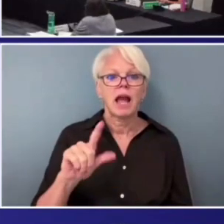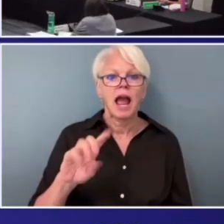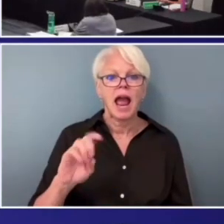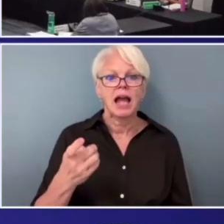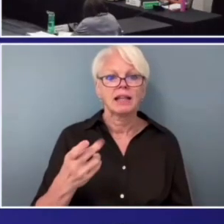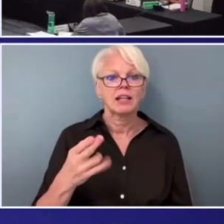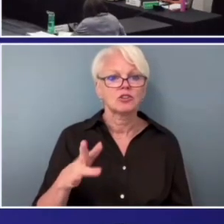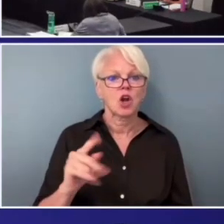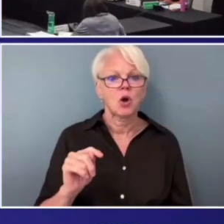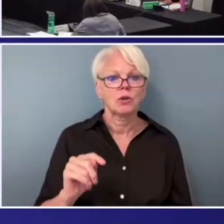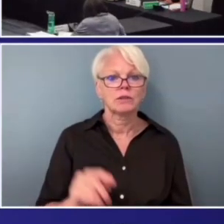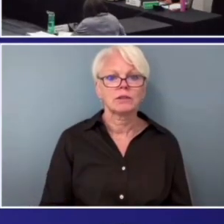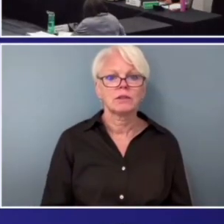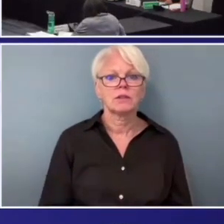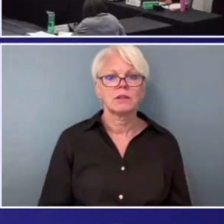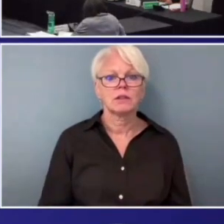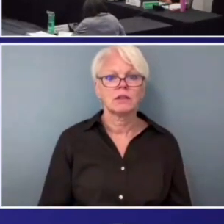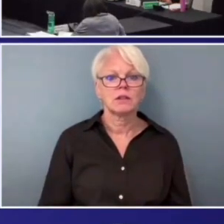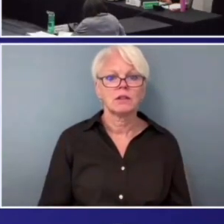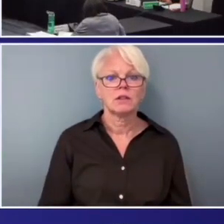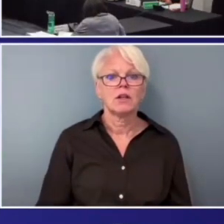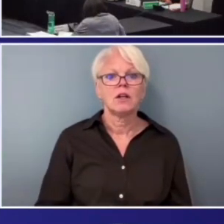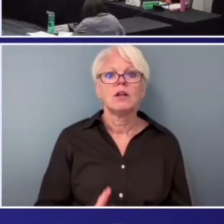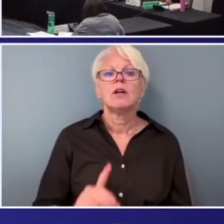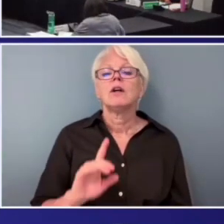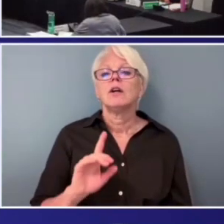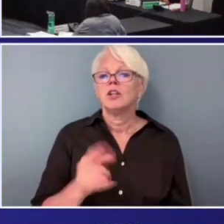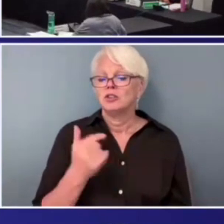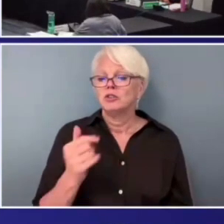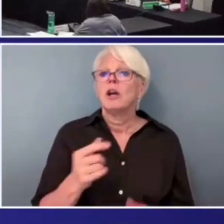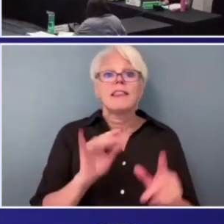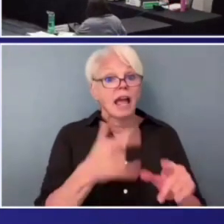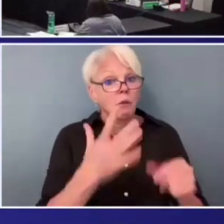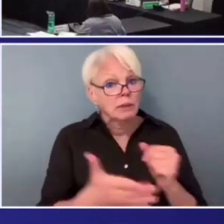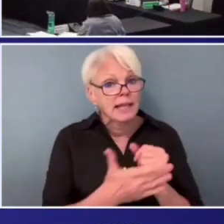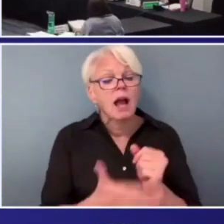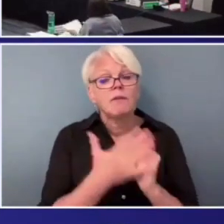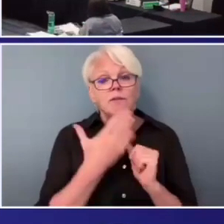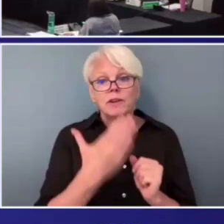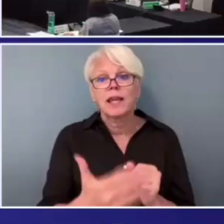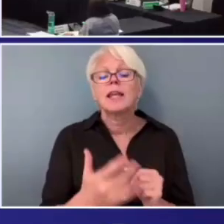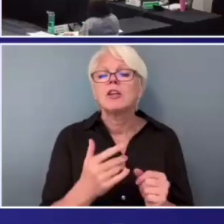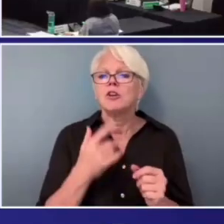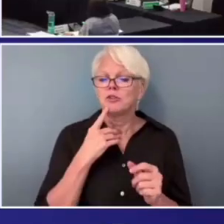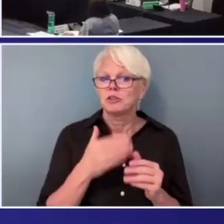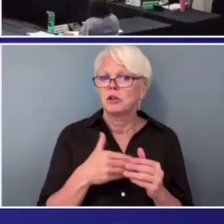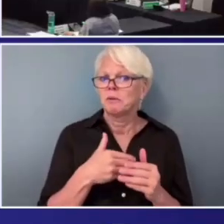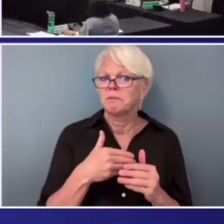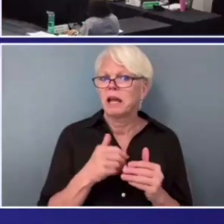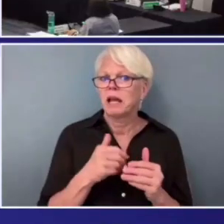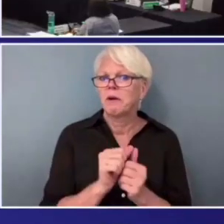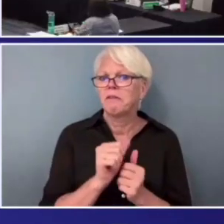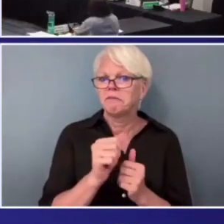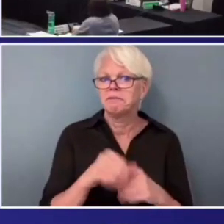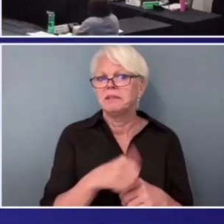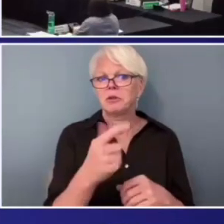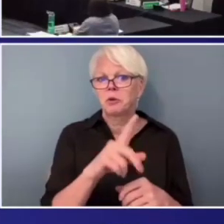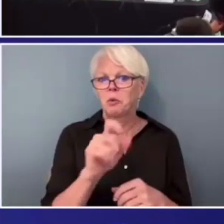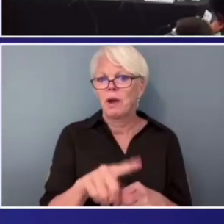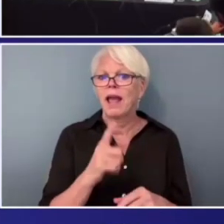Just a further question then -- that was very helpful. Thank you. Further question and a quick comment. So my question is,